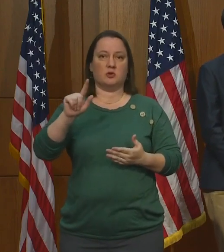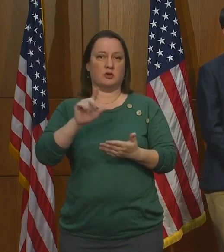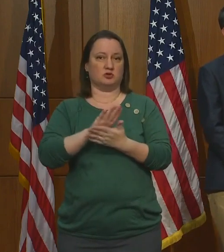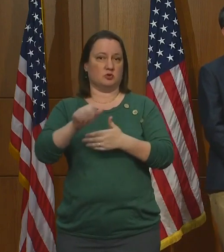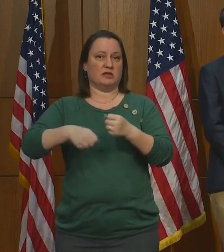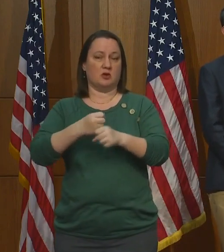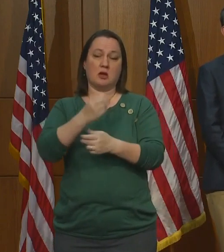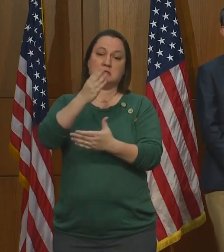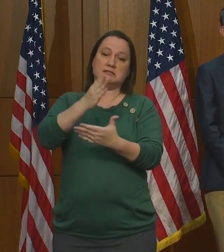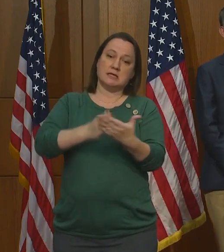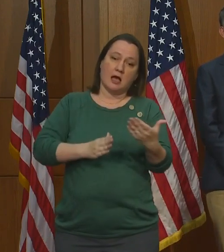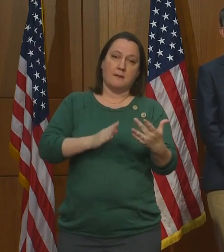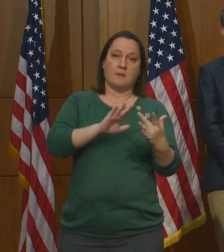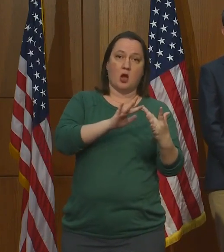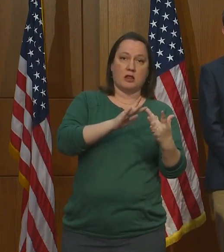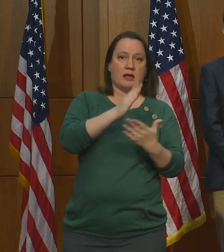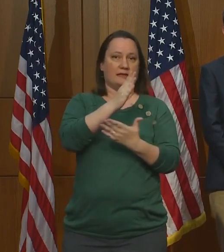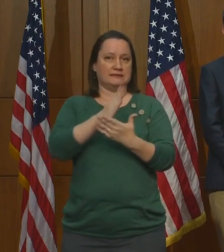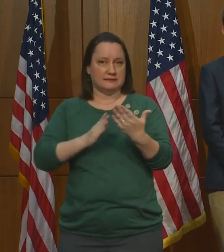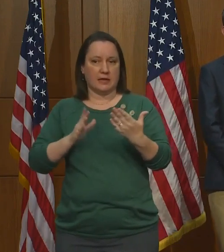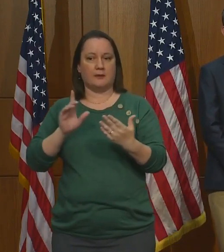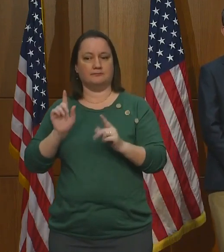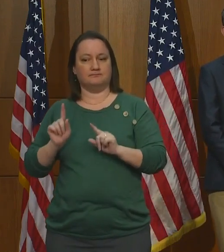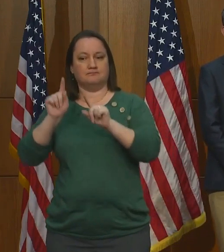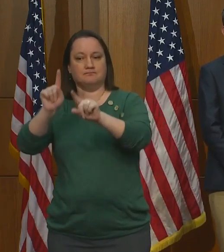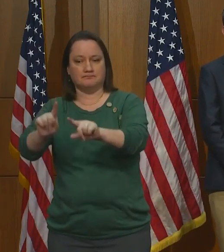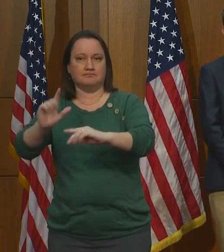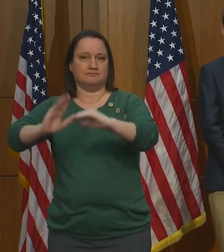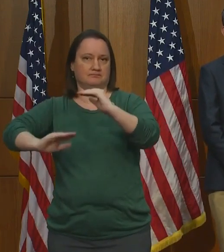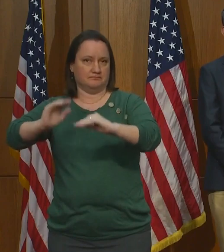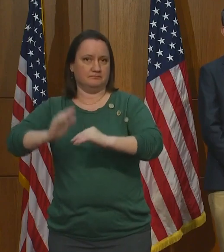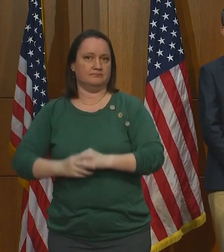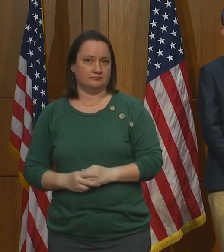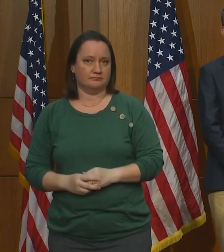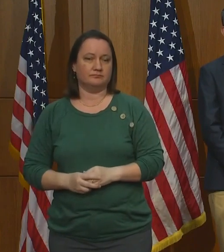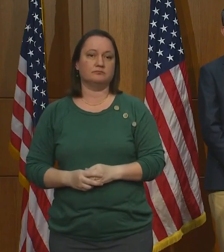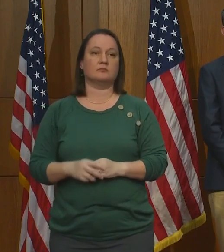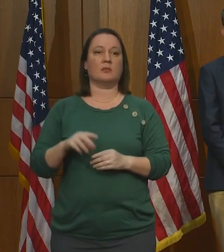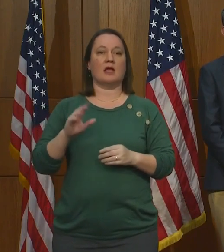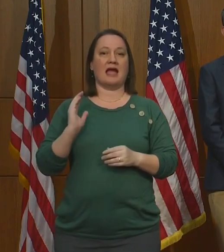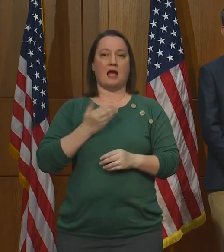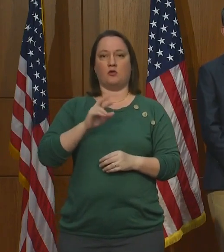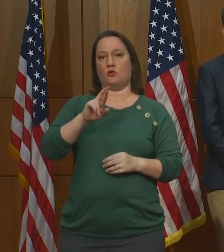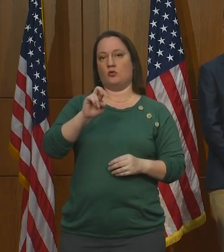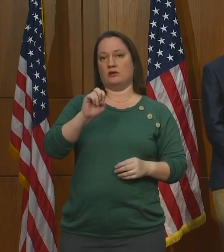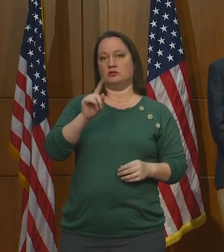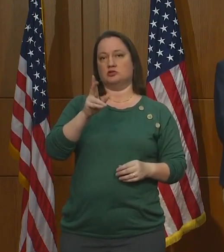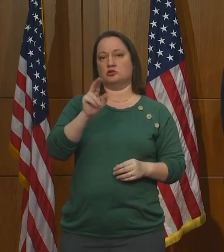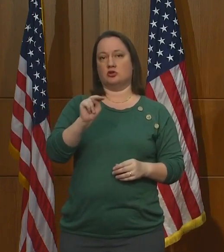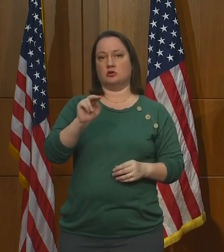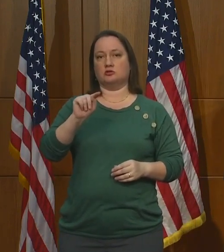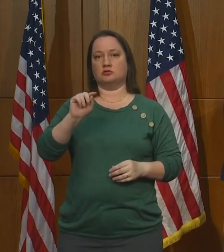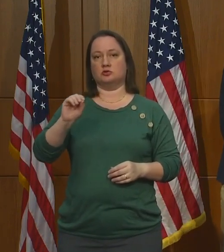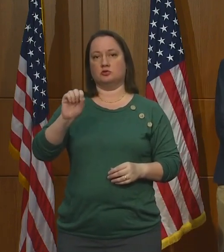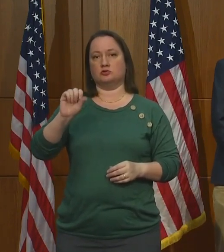TWENTY TWENTY TWENTY TWENTY ONE ACADEMIC YEAR. AND SOME OF THAT WILL HAPPEN IN PERSON AND SOME OF THAT ENVIRONMENT LEARNING.